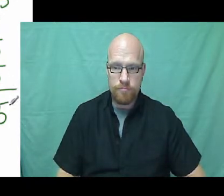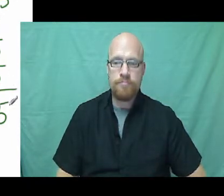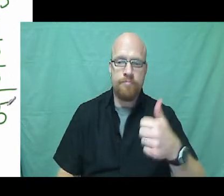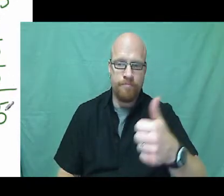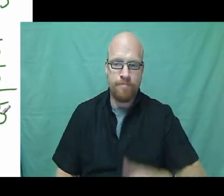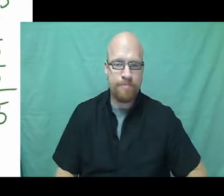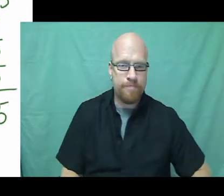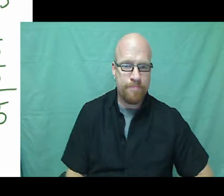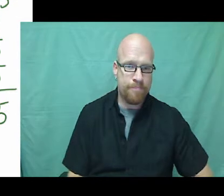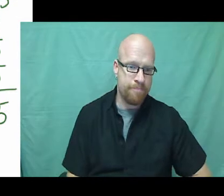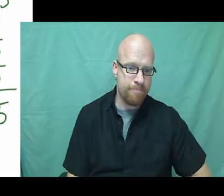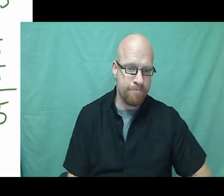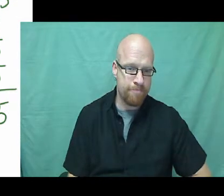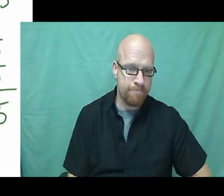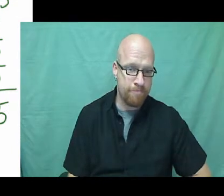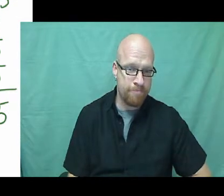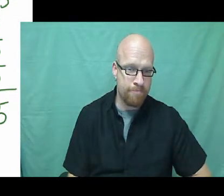There you go.